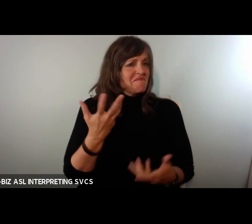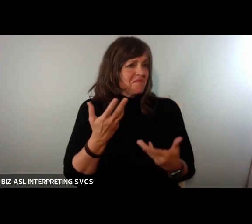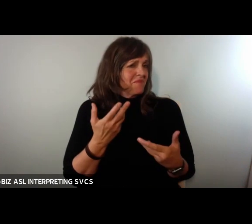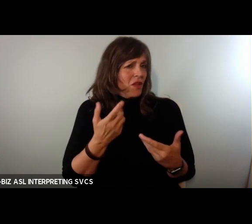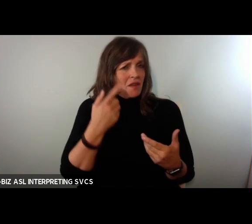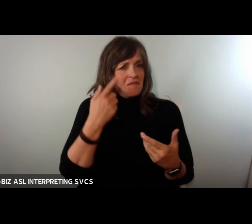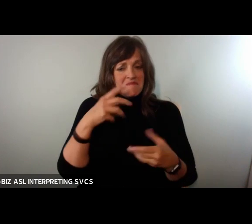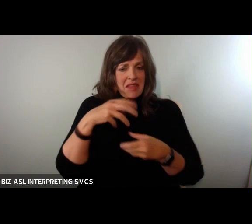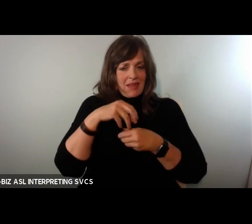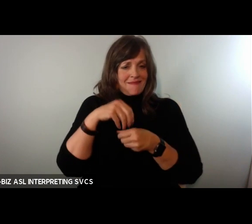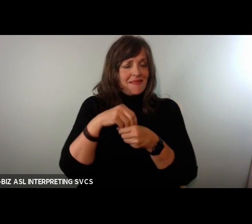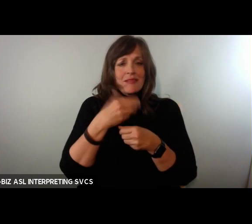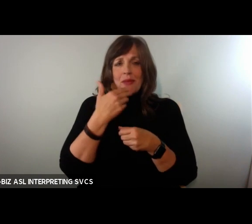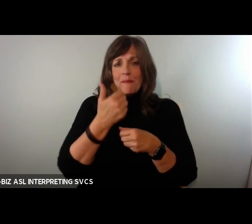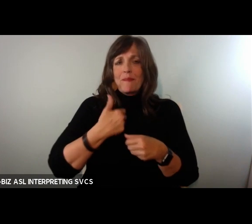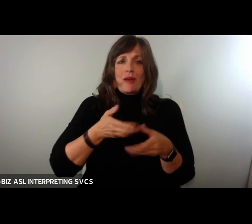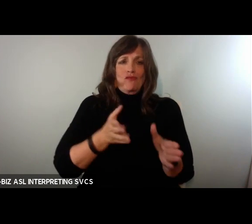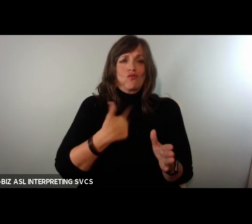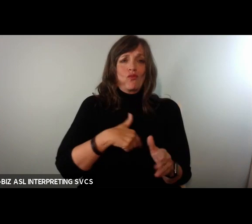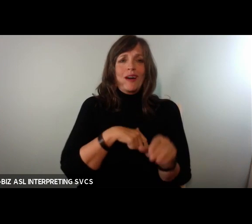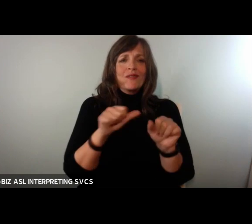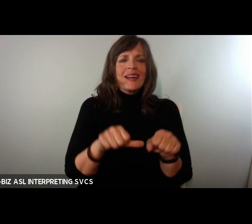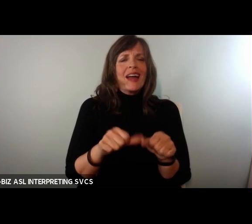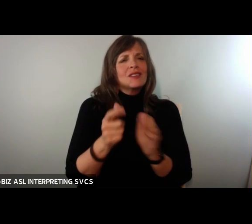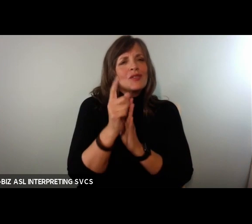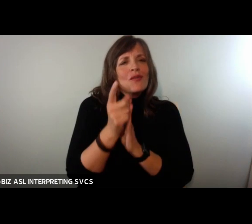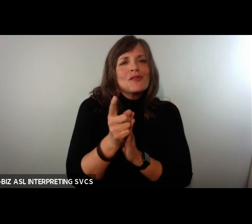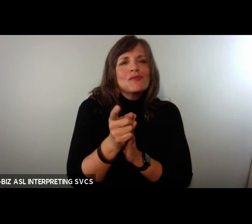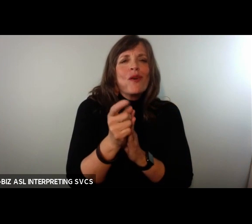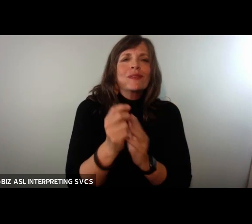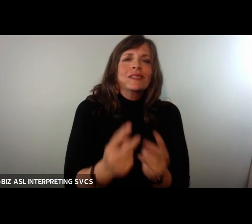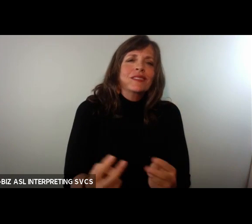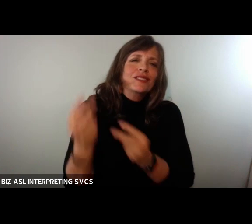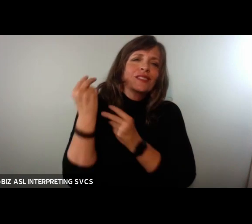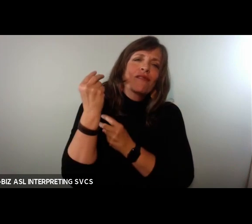So, these moments of reflection of communal breaths